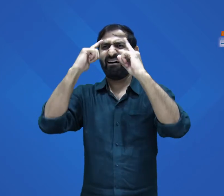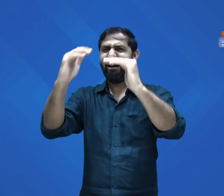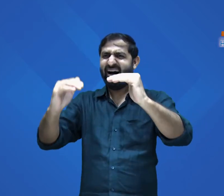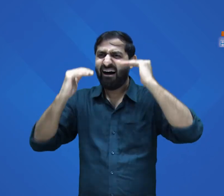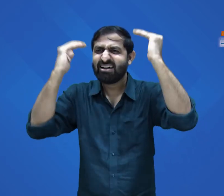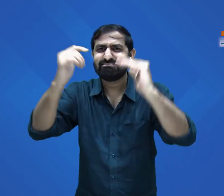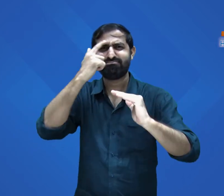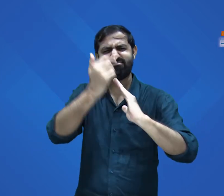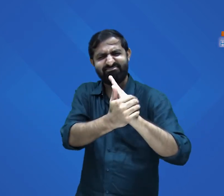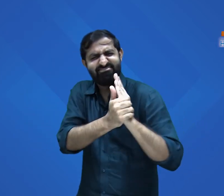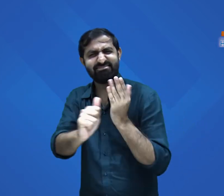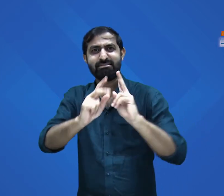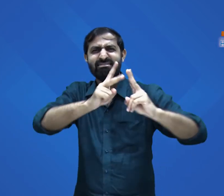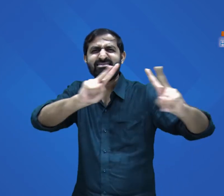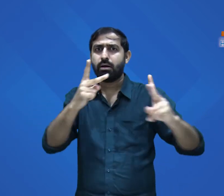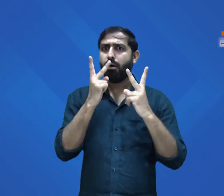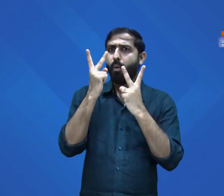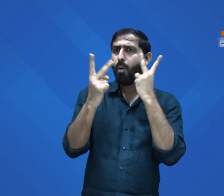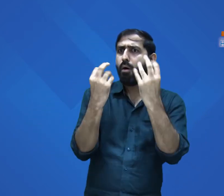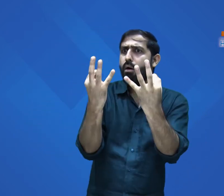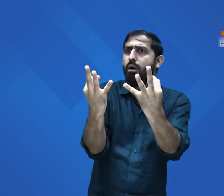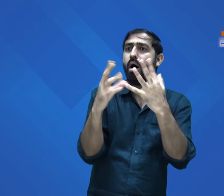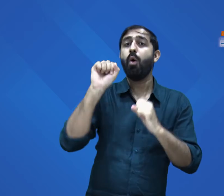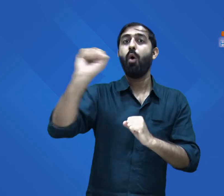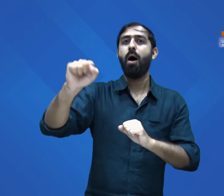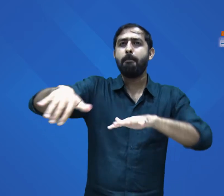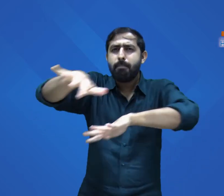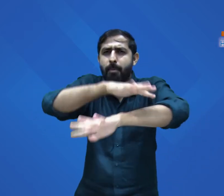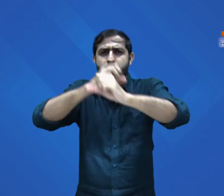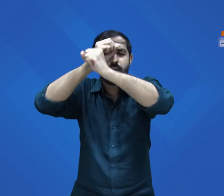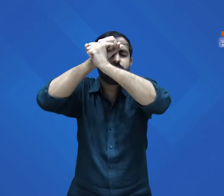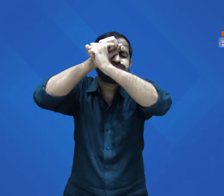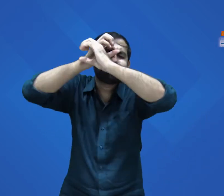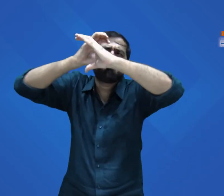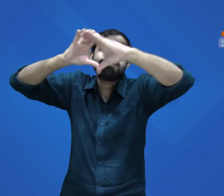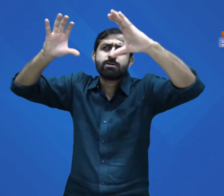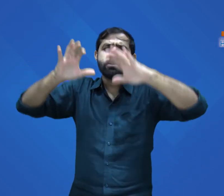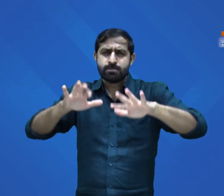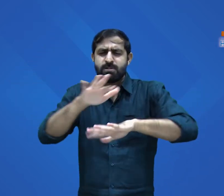We can say that culture grows through reality, dreams and aspirations.